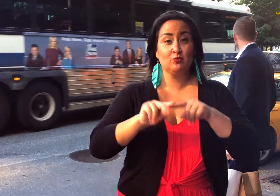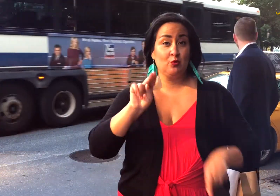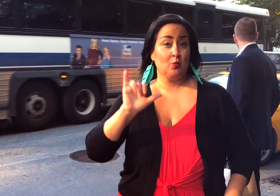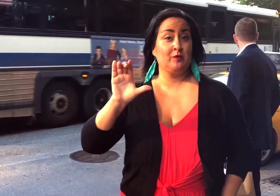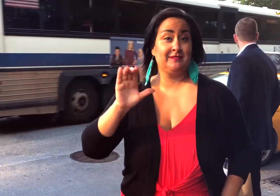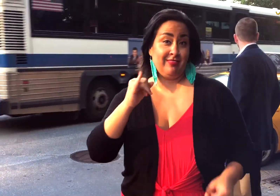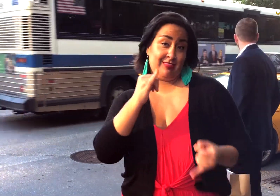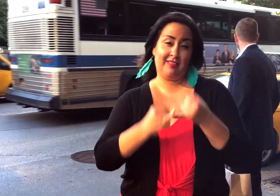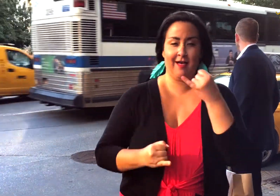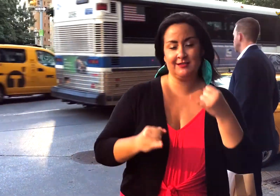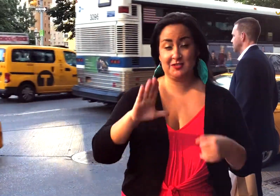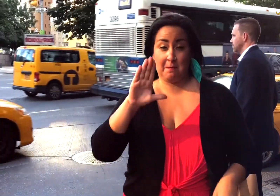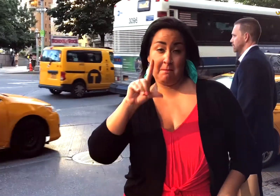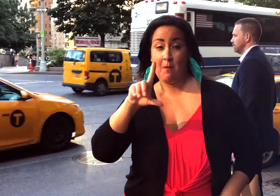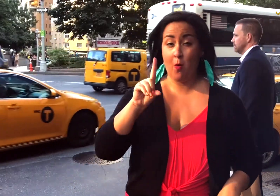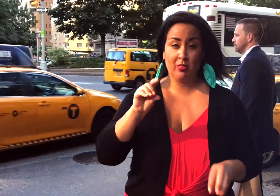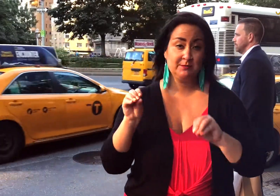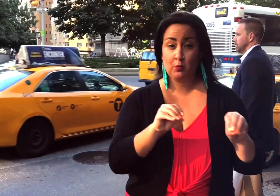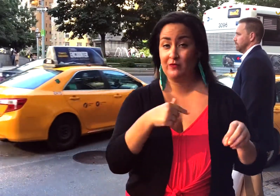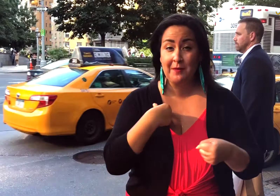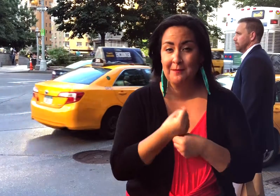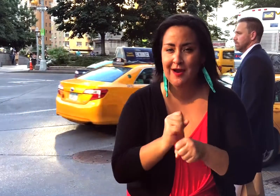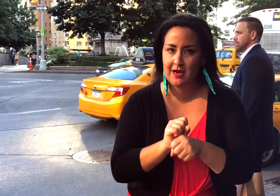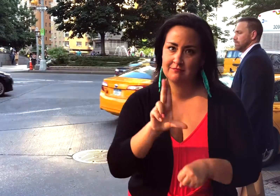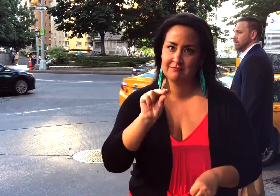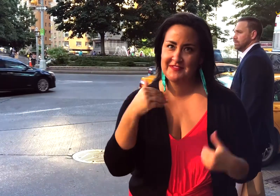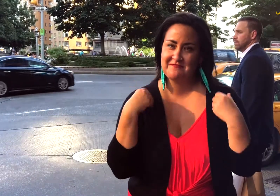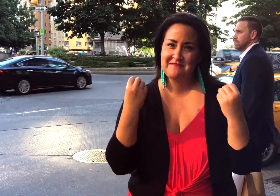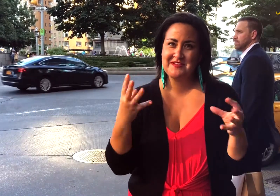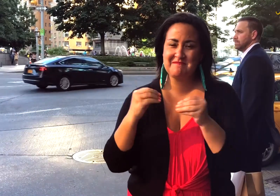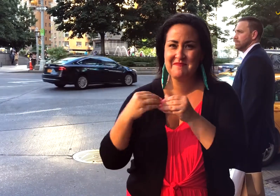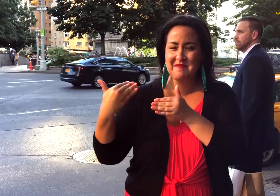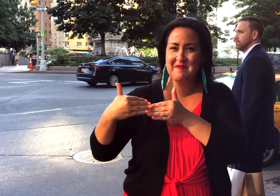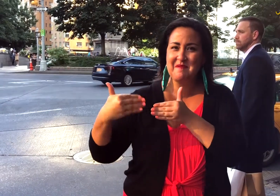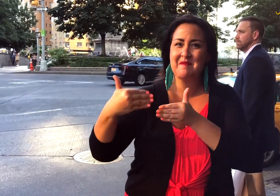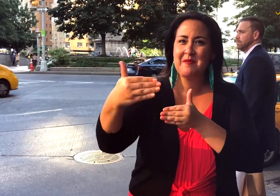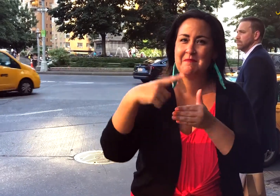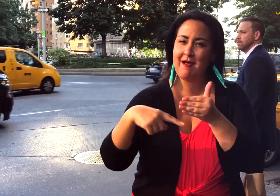If you know my journey, then you know moving to New York City was certainly not the last bold move that I made.